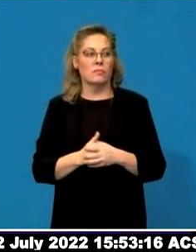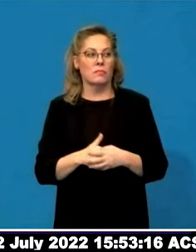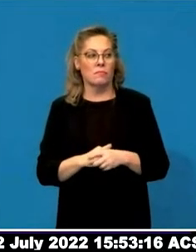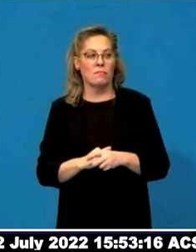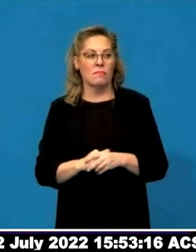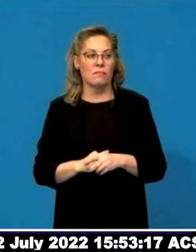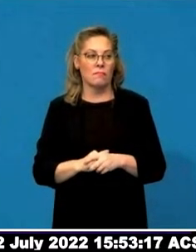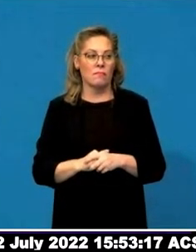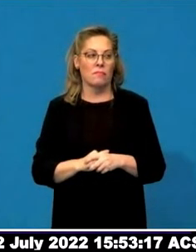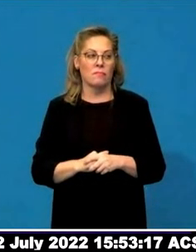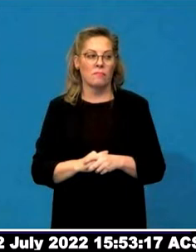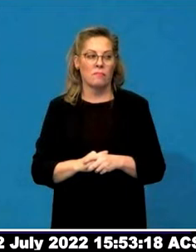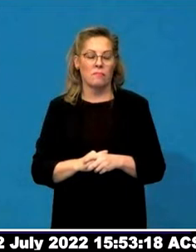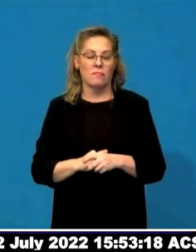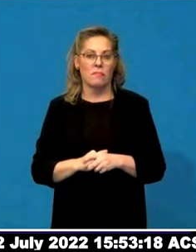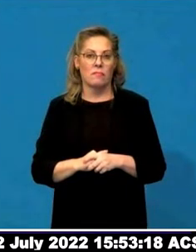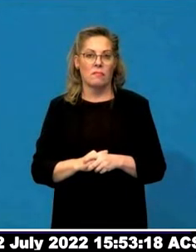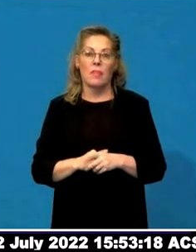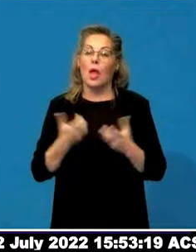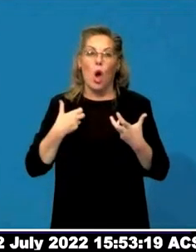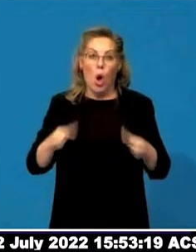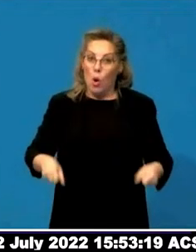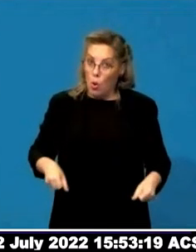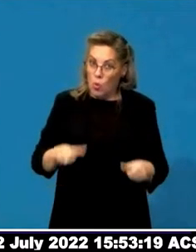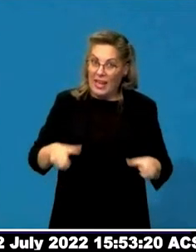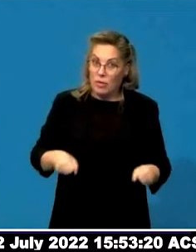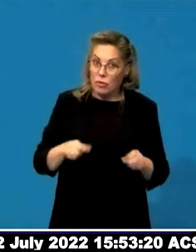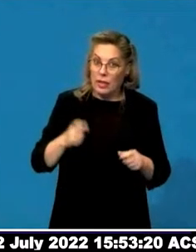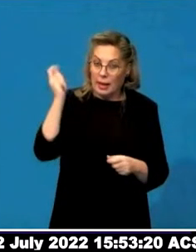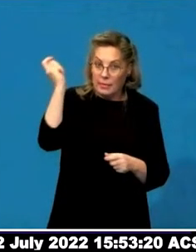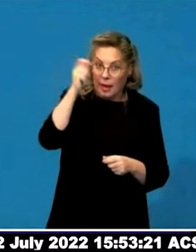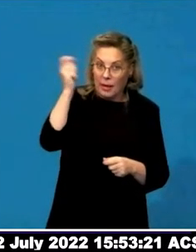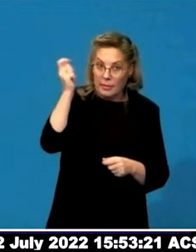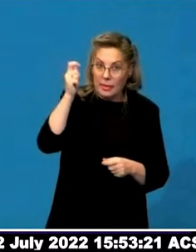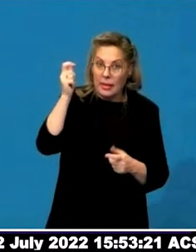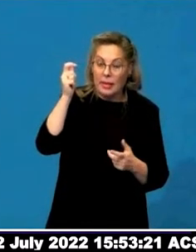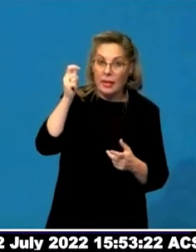Only wheelchair taxi service for the needs of here.